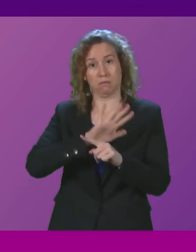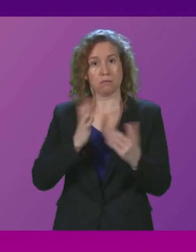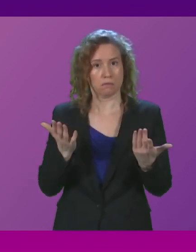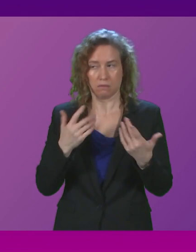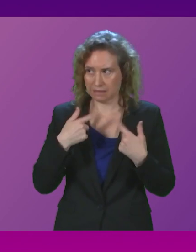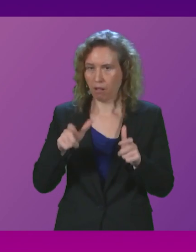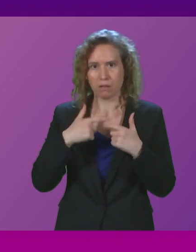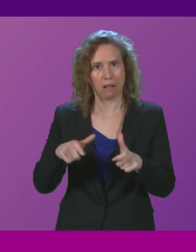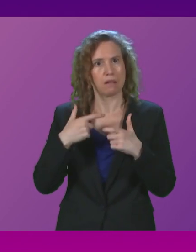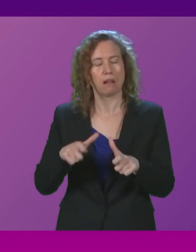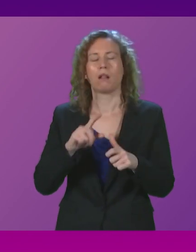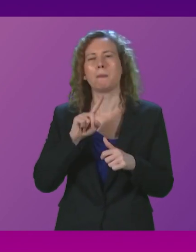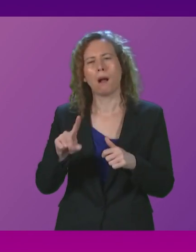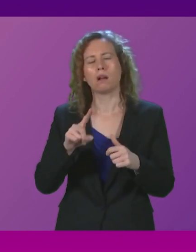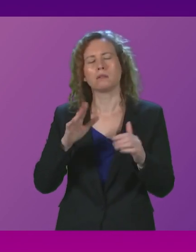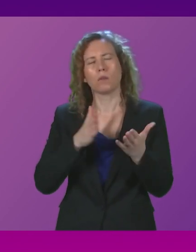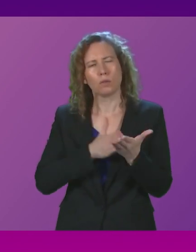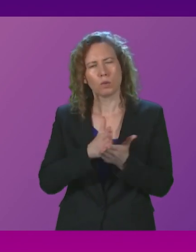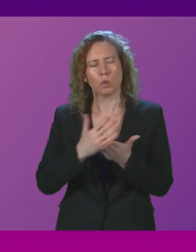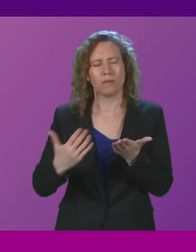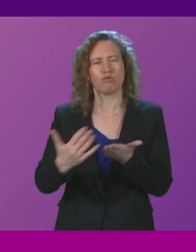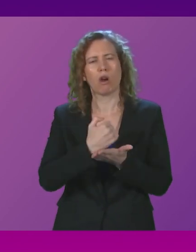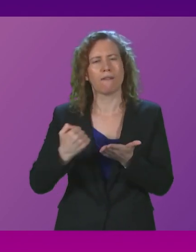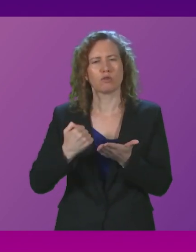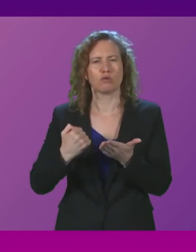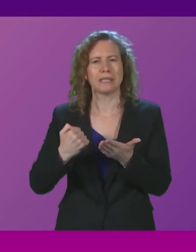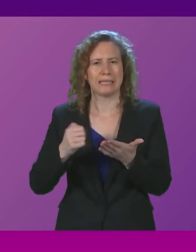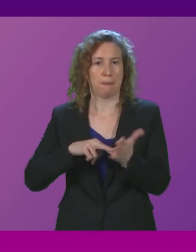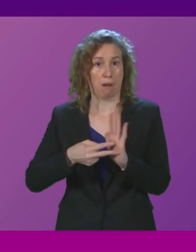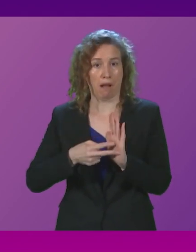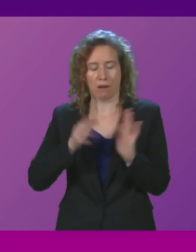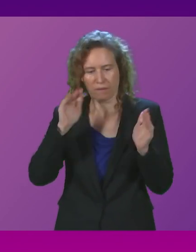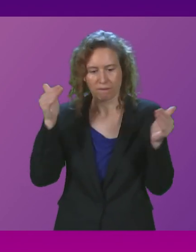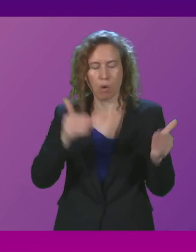However, we are focused, through the recovery plan, on treating the most urgent patients